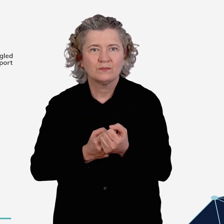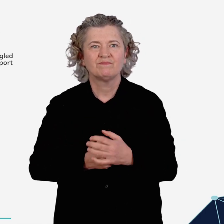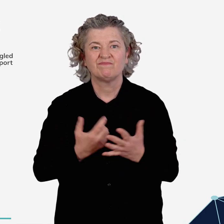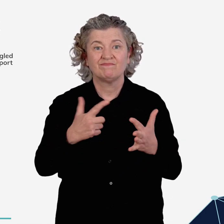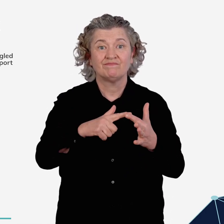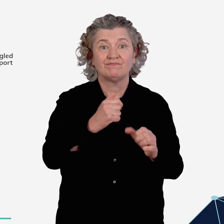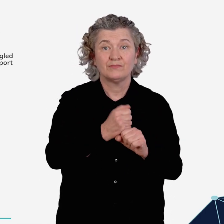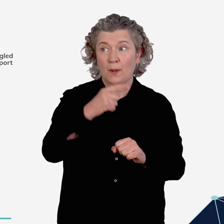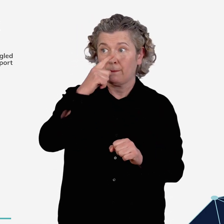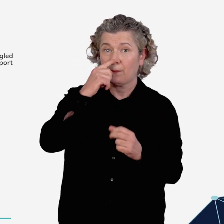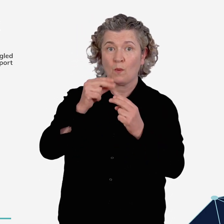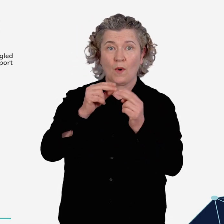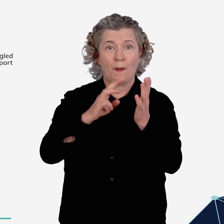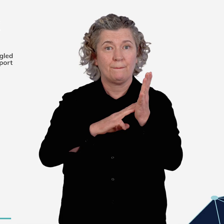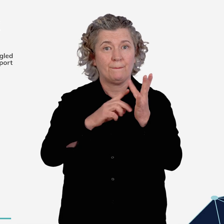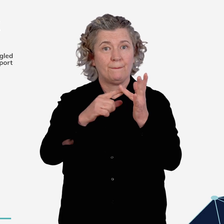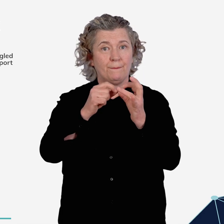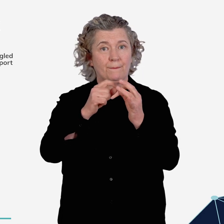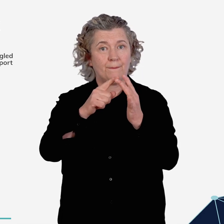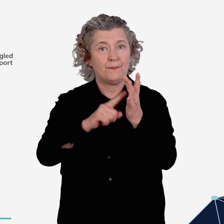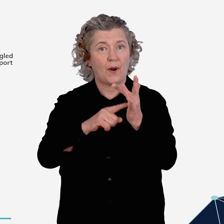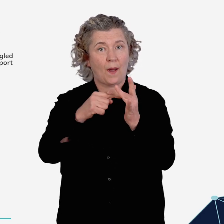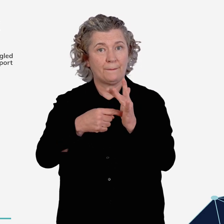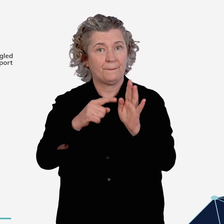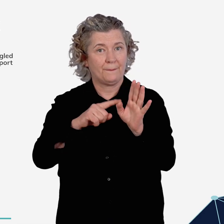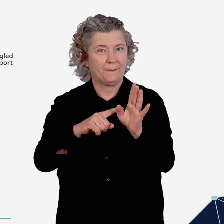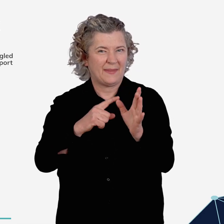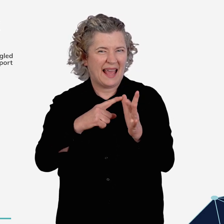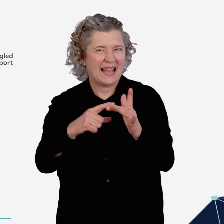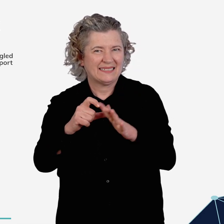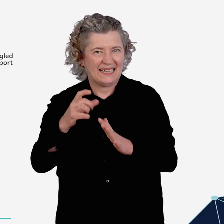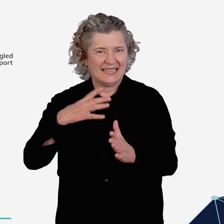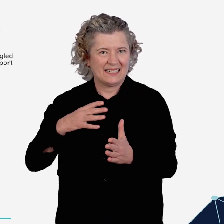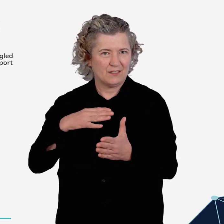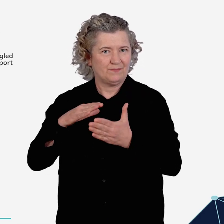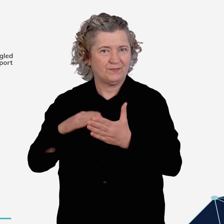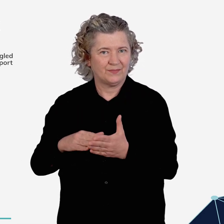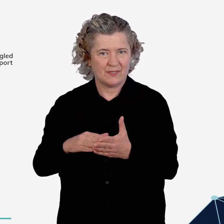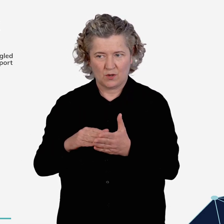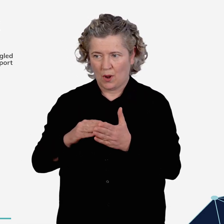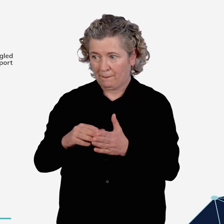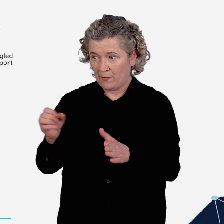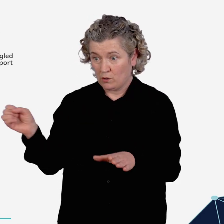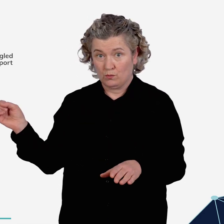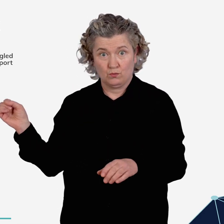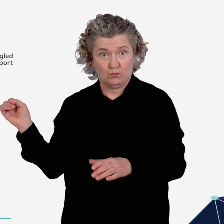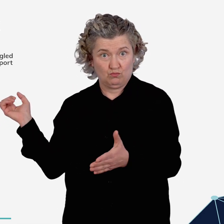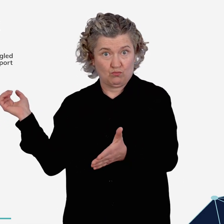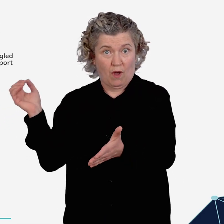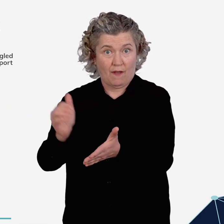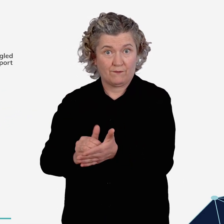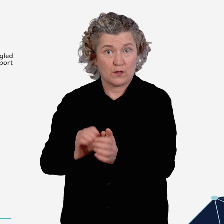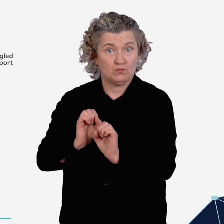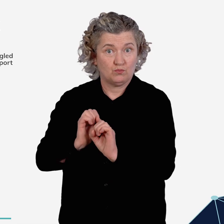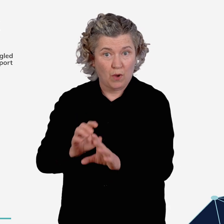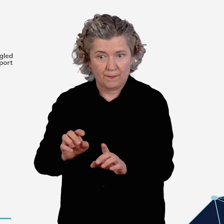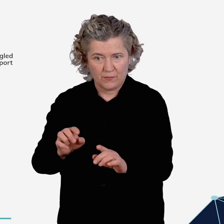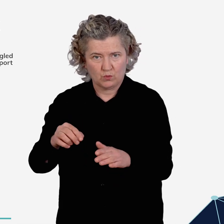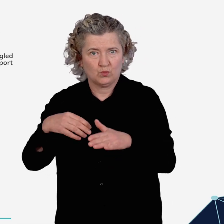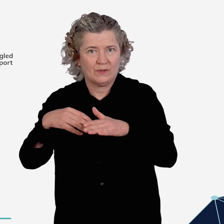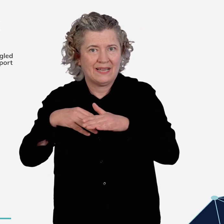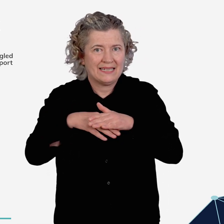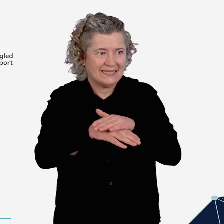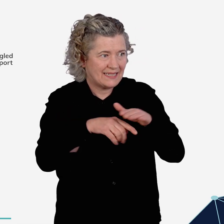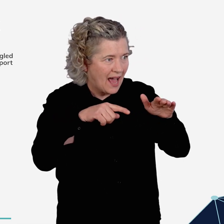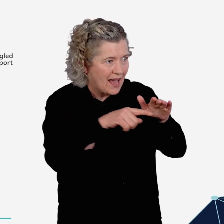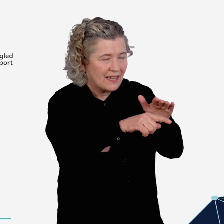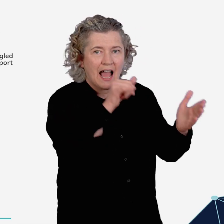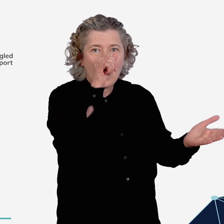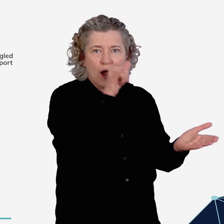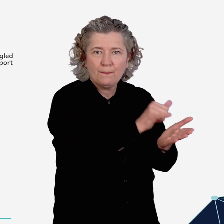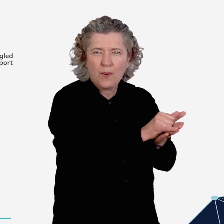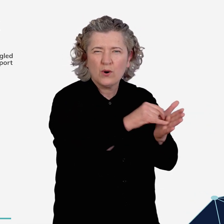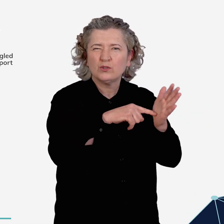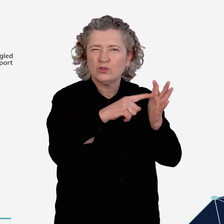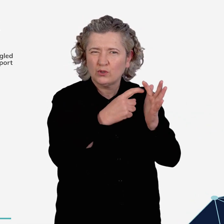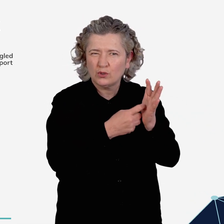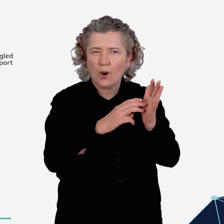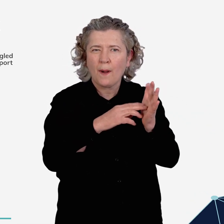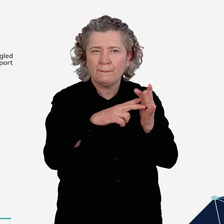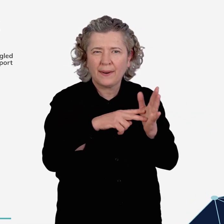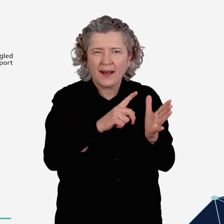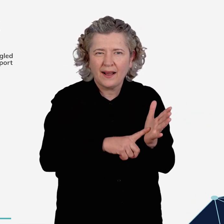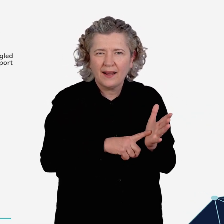For example, where mobility aid users require assistance to transfer from set down zones to inside the airport terminal,